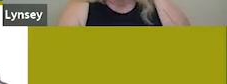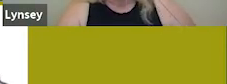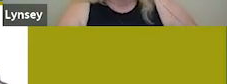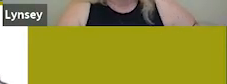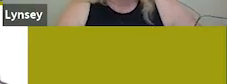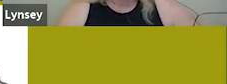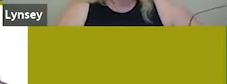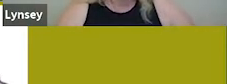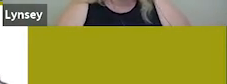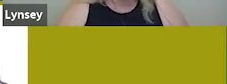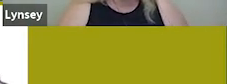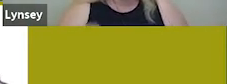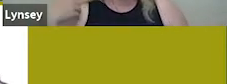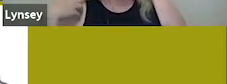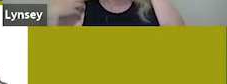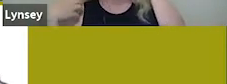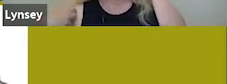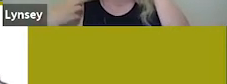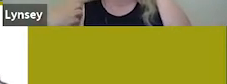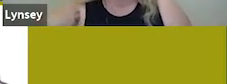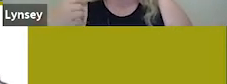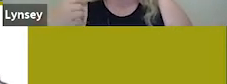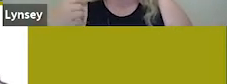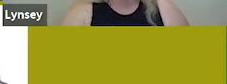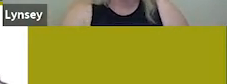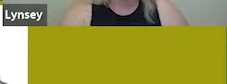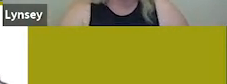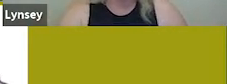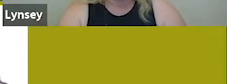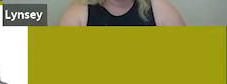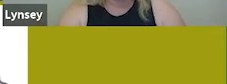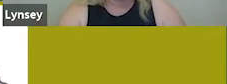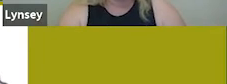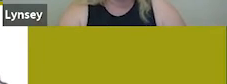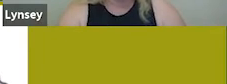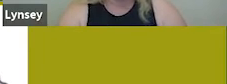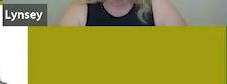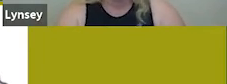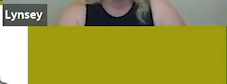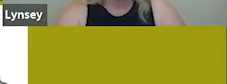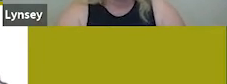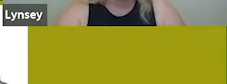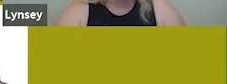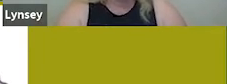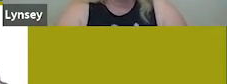Action and expression, offering students lots of different ways to show their learning.